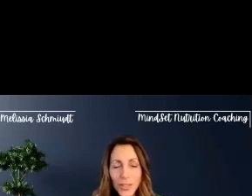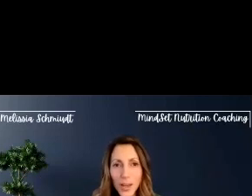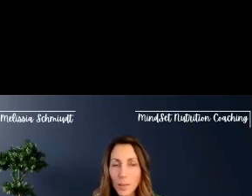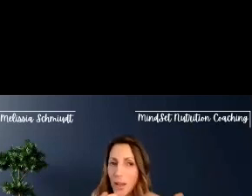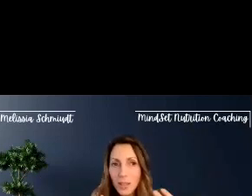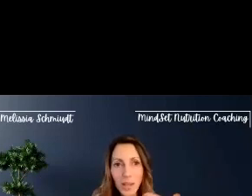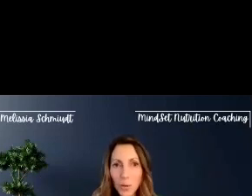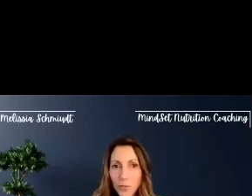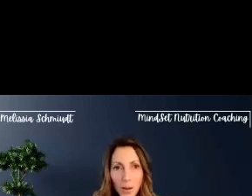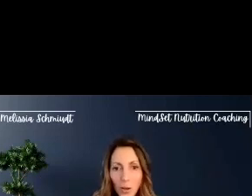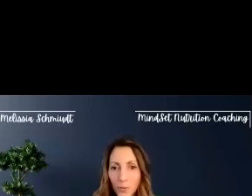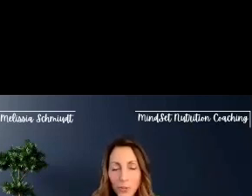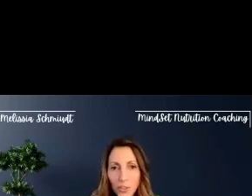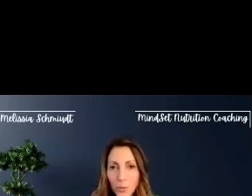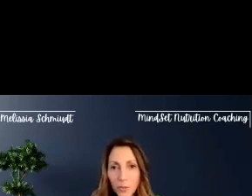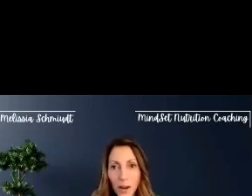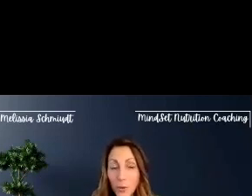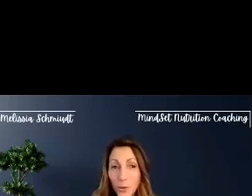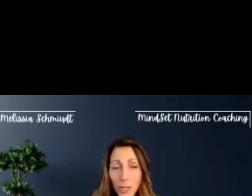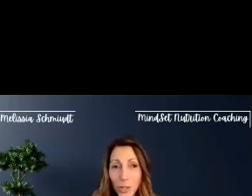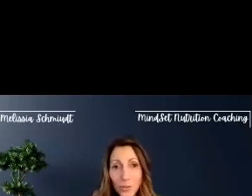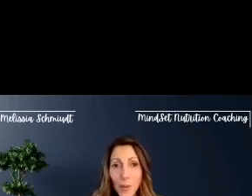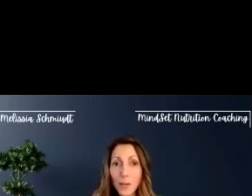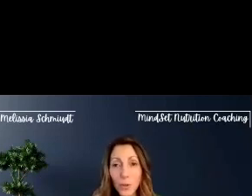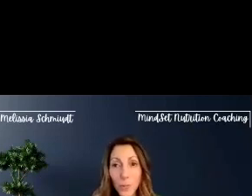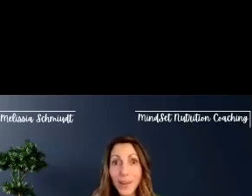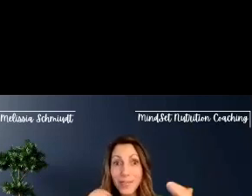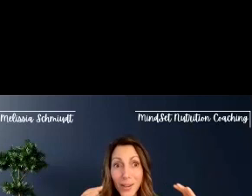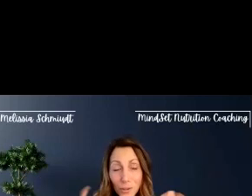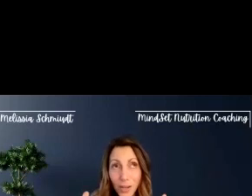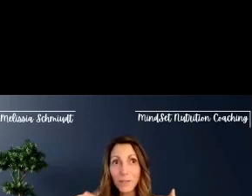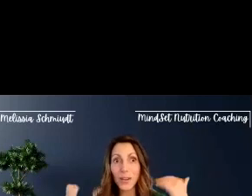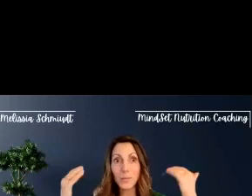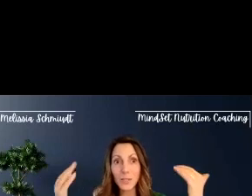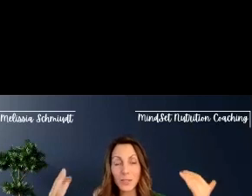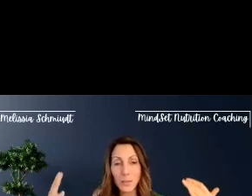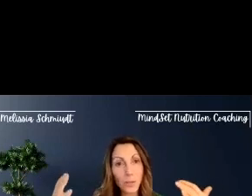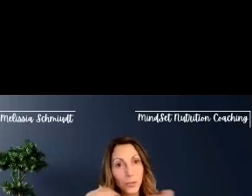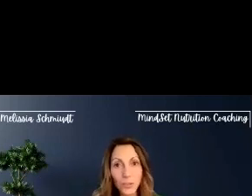over time. Same with fiber-- fruits, vegetables, and fiber, you're getting huge bang for your buck. And then you're getting vitamins and minerals